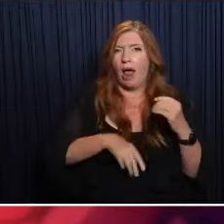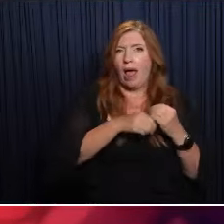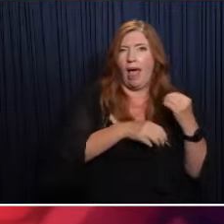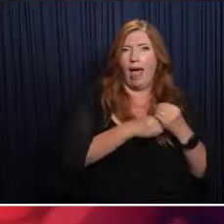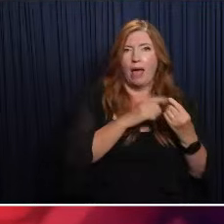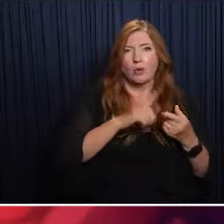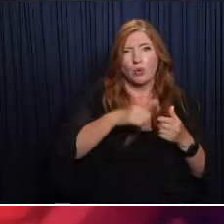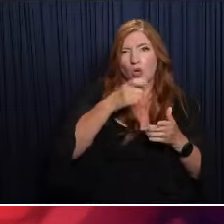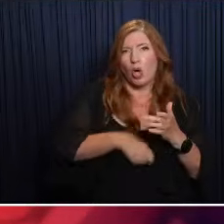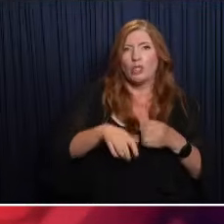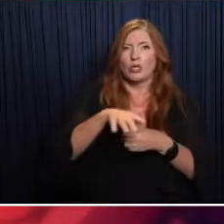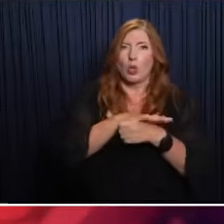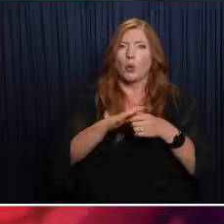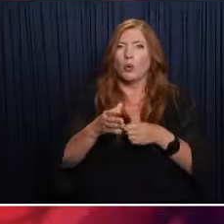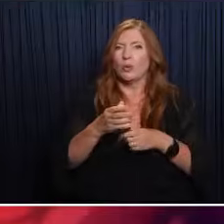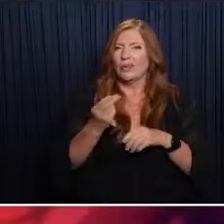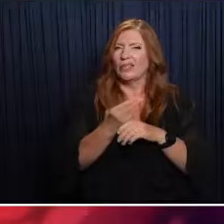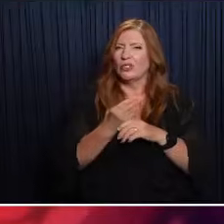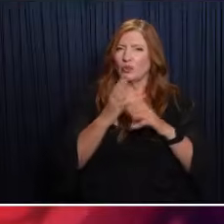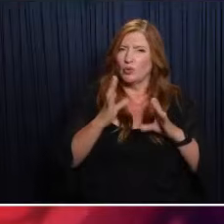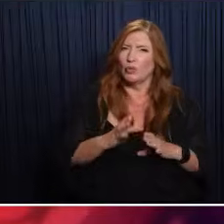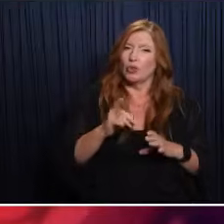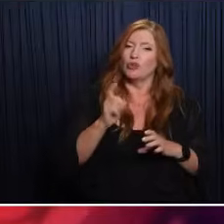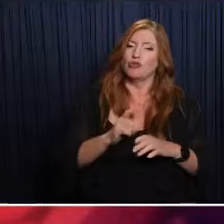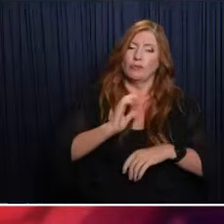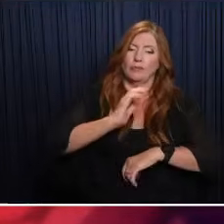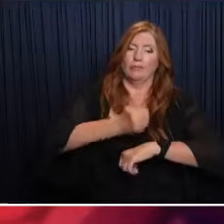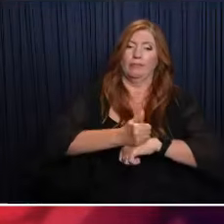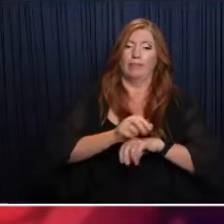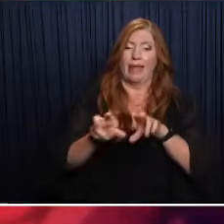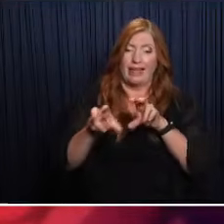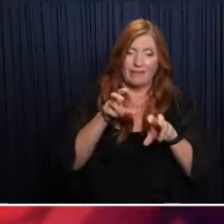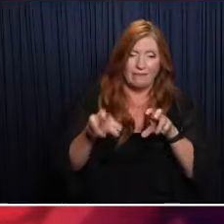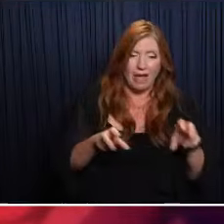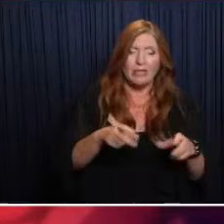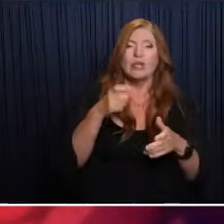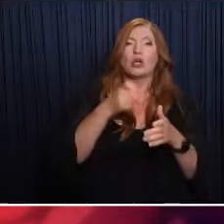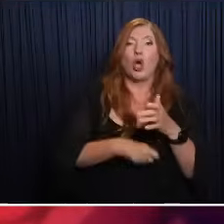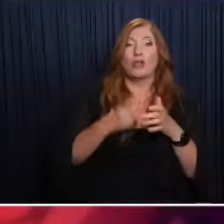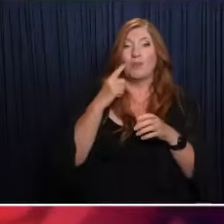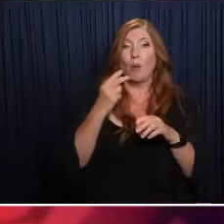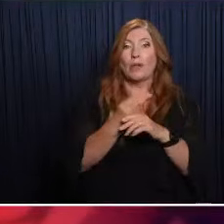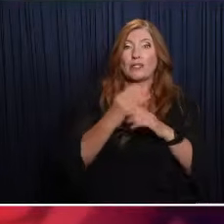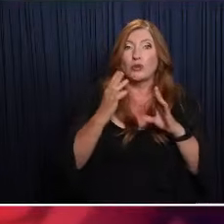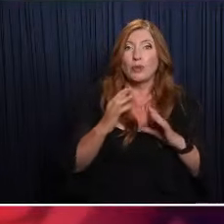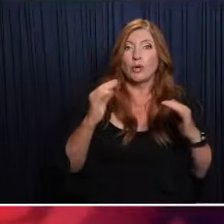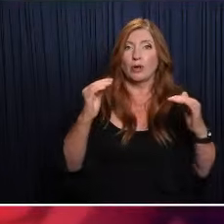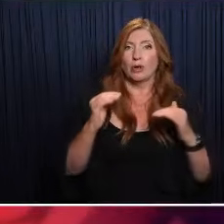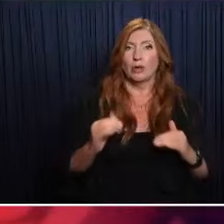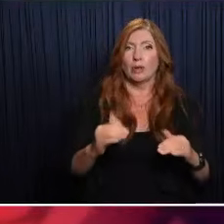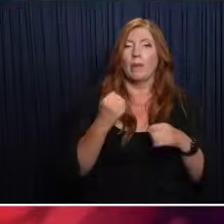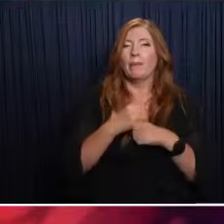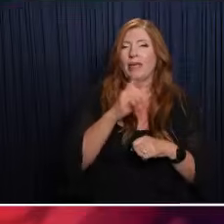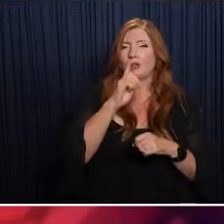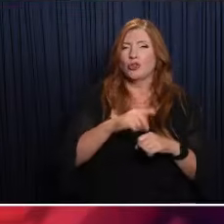DATA STORAGE FACILITIES. YOU CAN CREATE THEM WITHOUT ADDING TO THE LOCAL COST OF CONSUMERS.